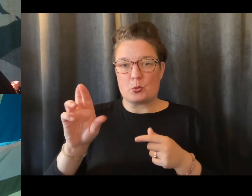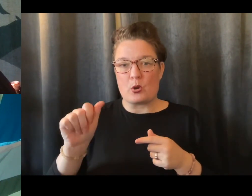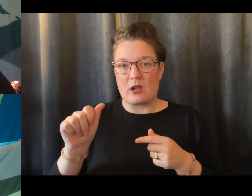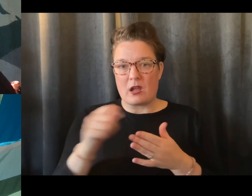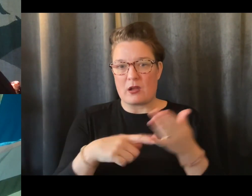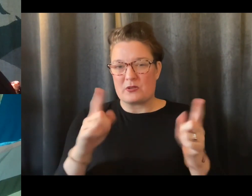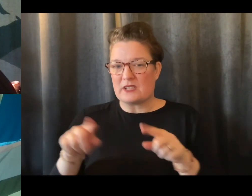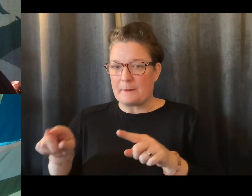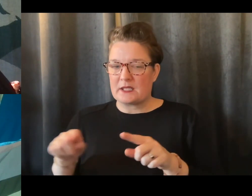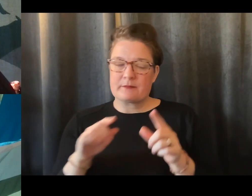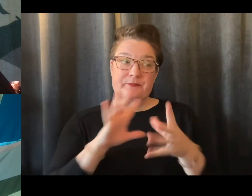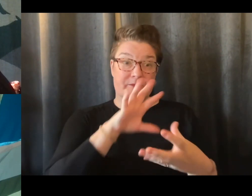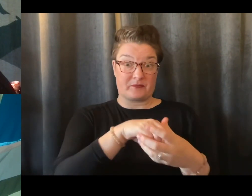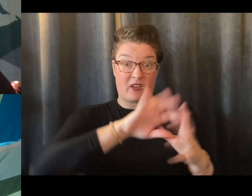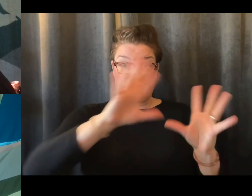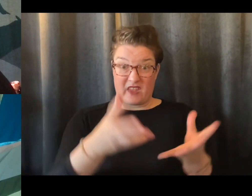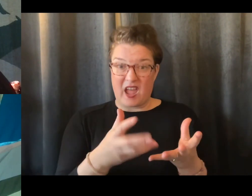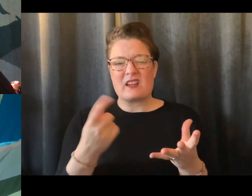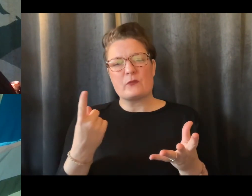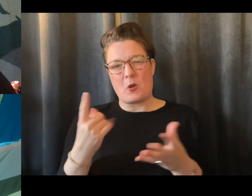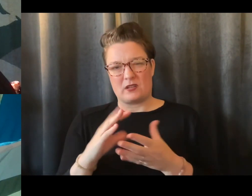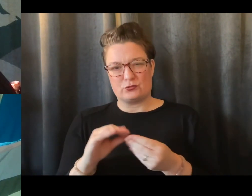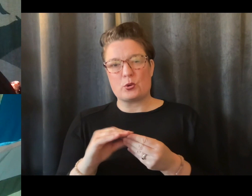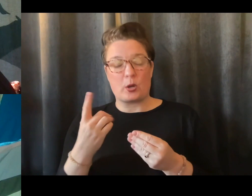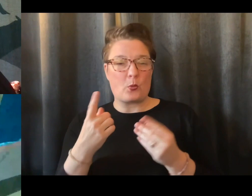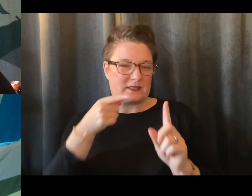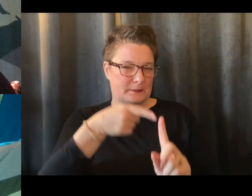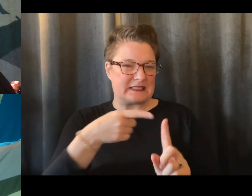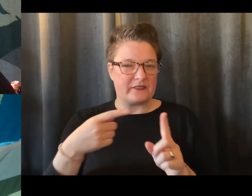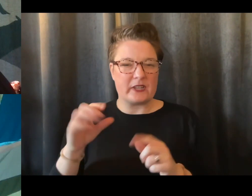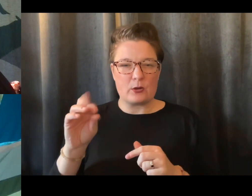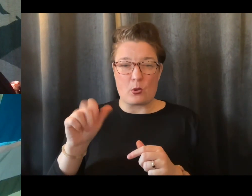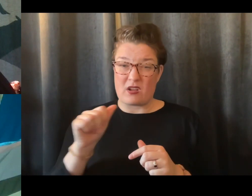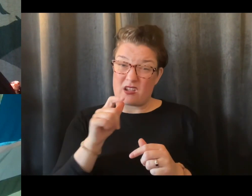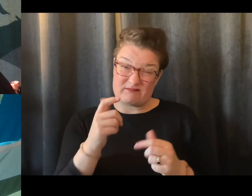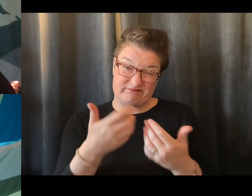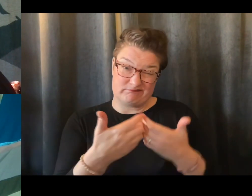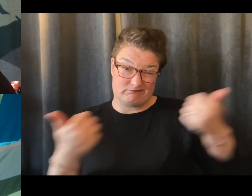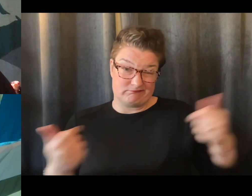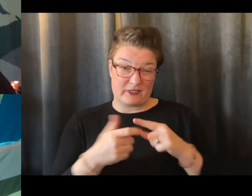been separated from her pod and her mother for a very long time. Her name is Sk’aliCh’elh-tenaut.